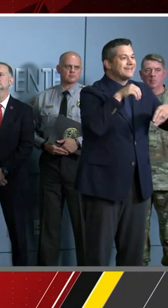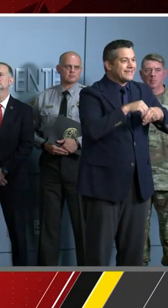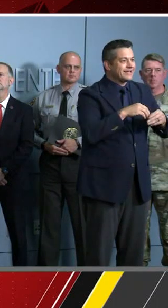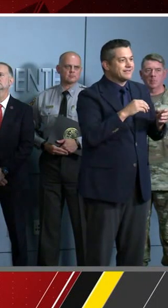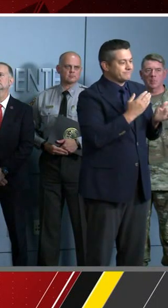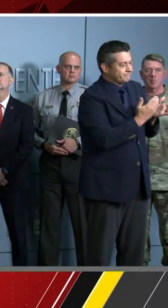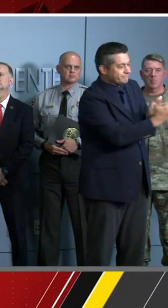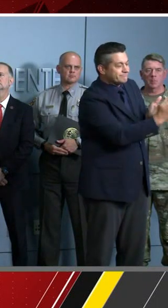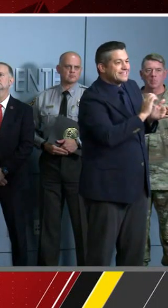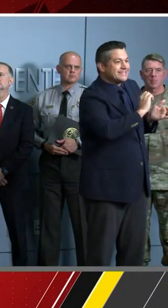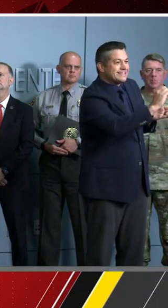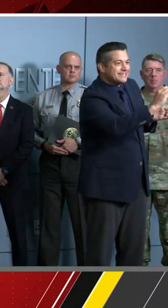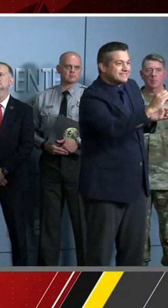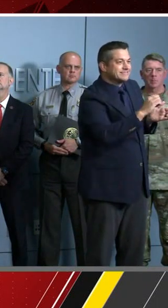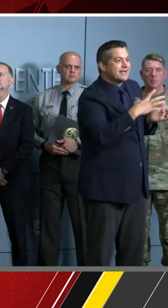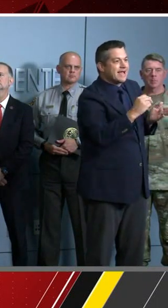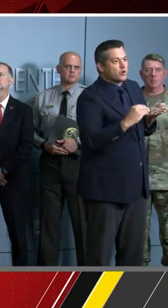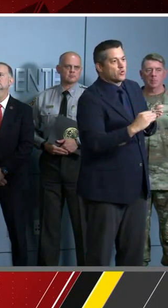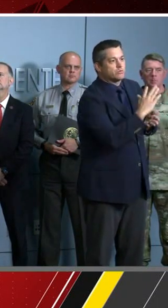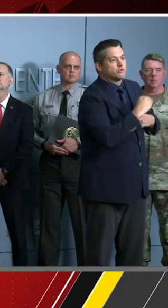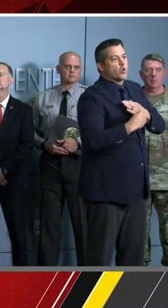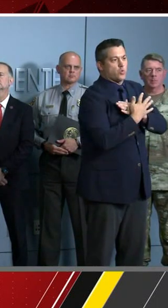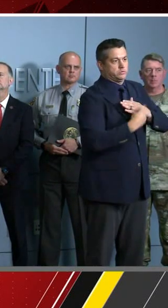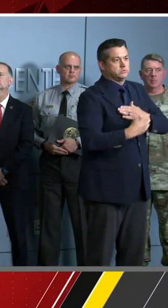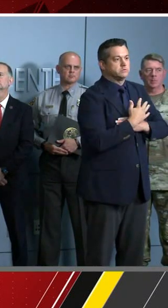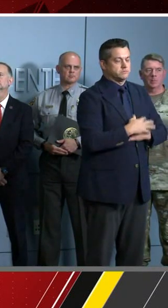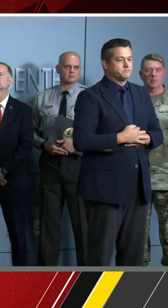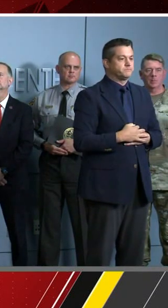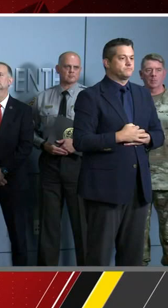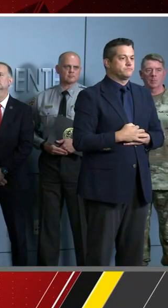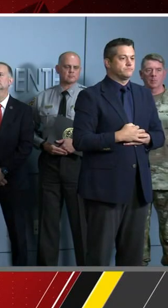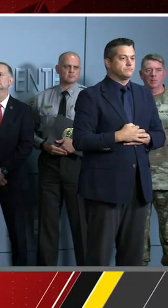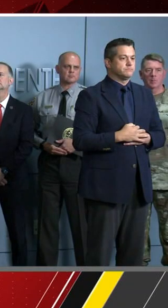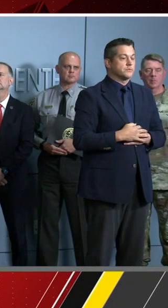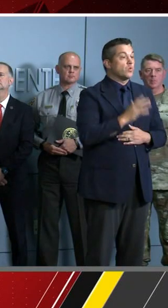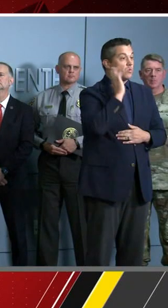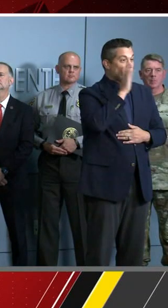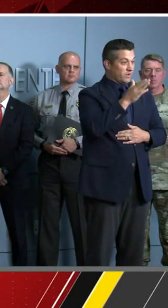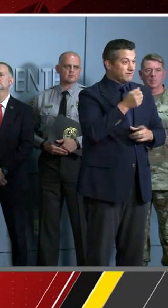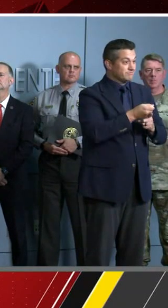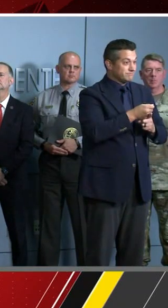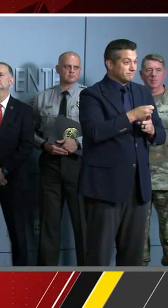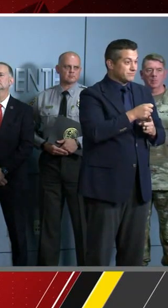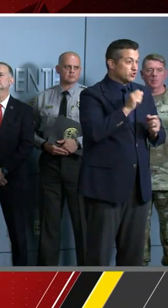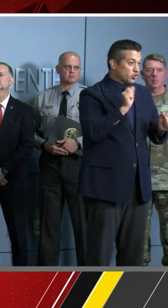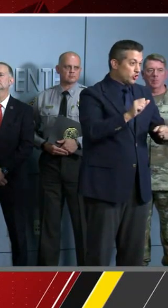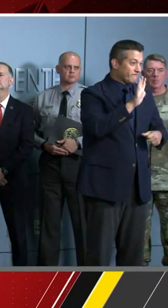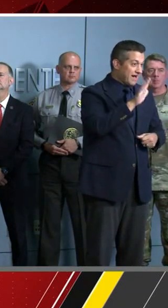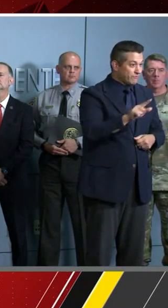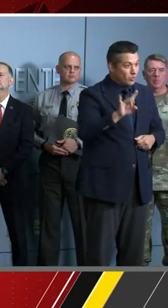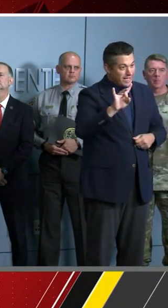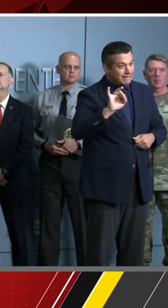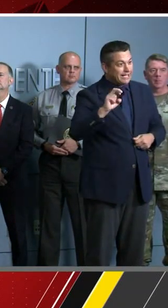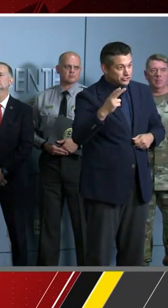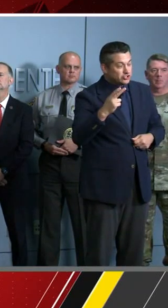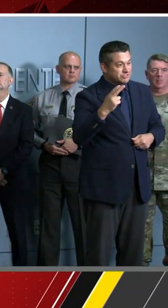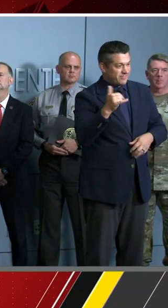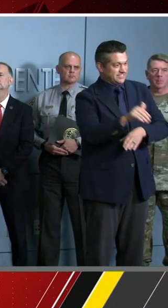to stay alert. Heavier rainfall